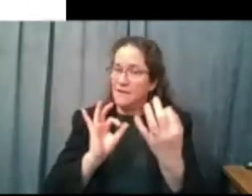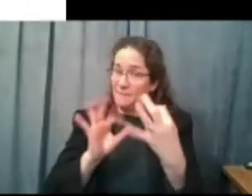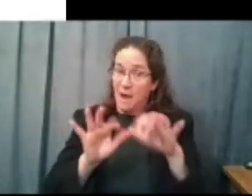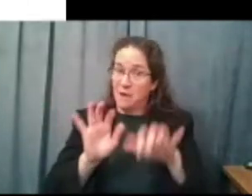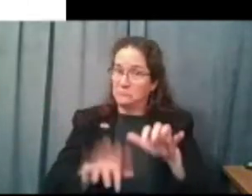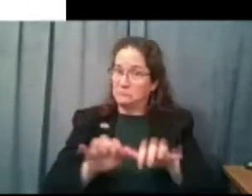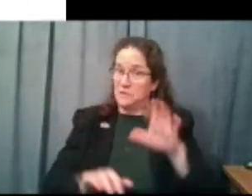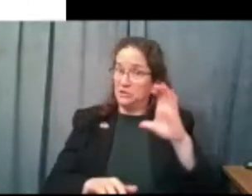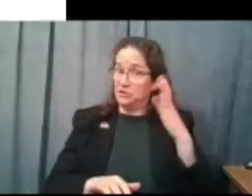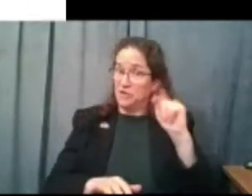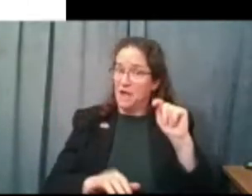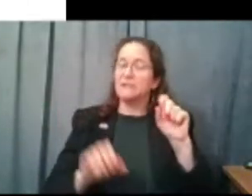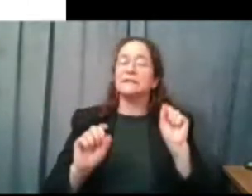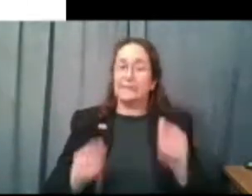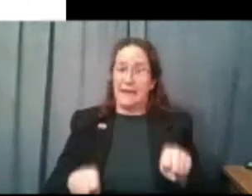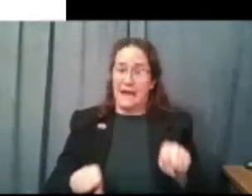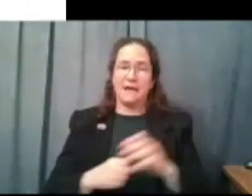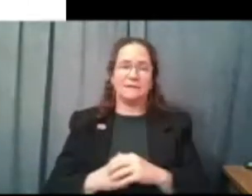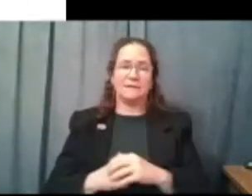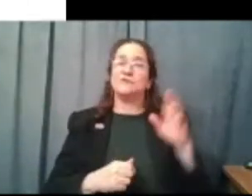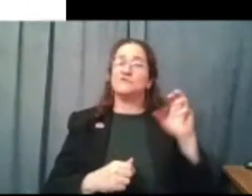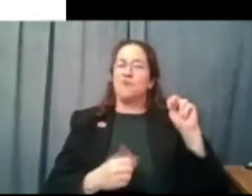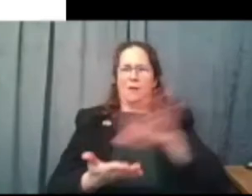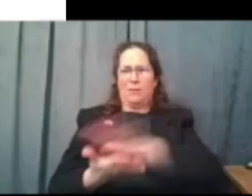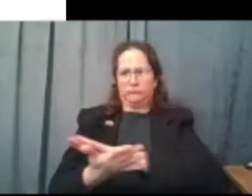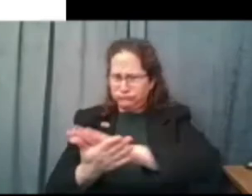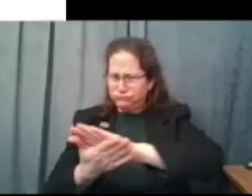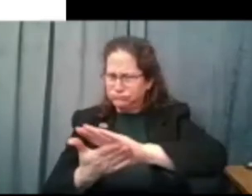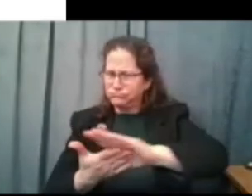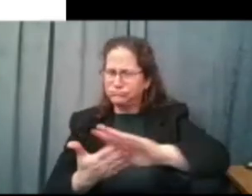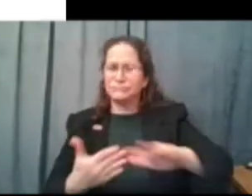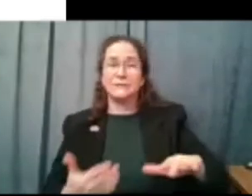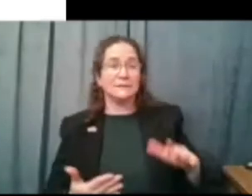Very nice Mike, did you want to add anything or you just